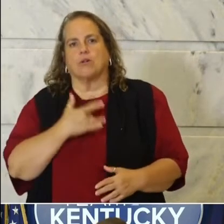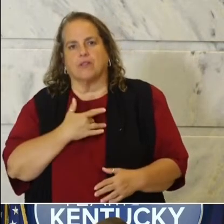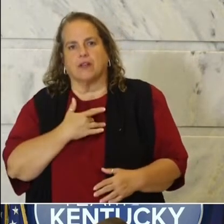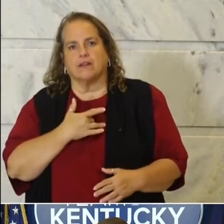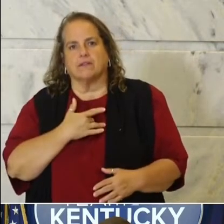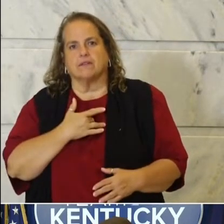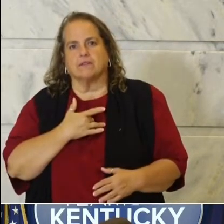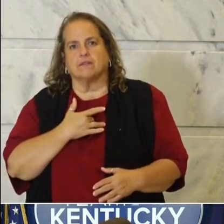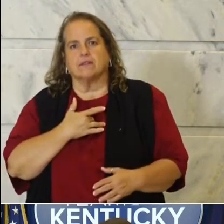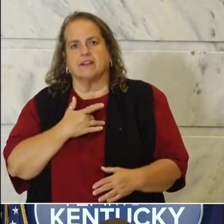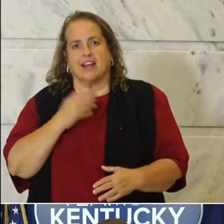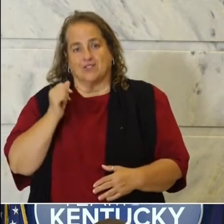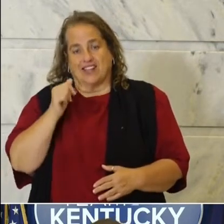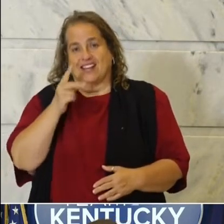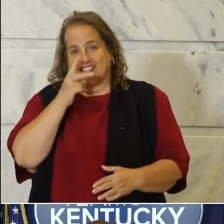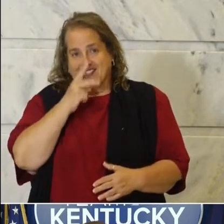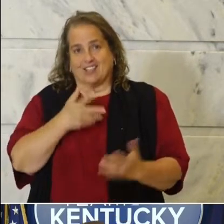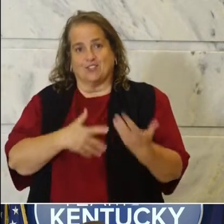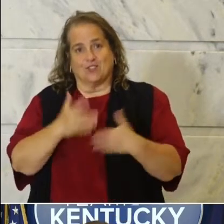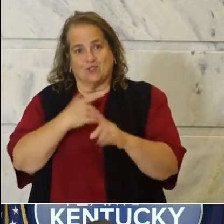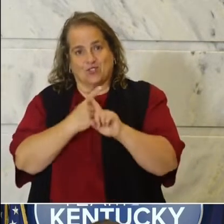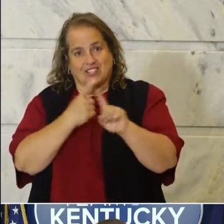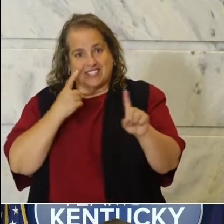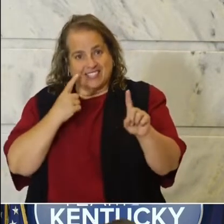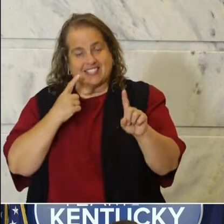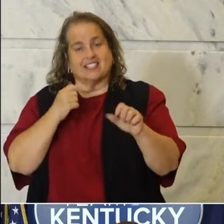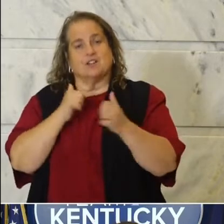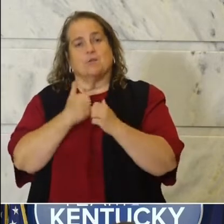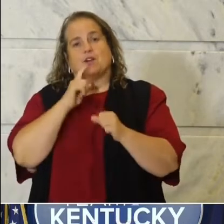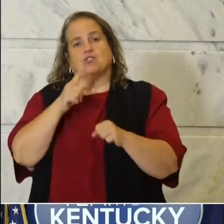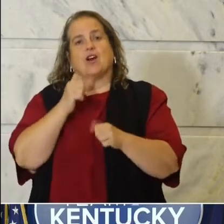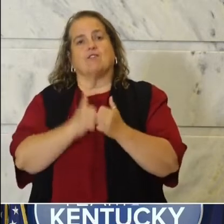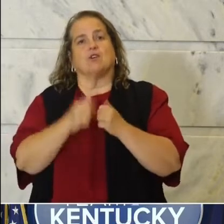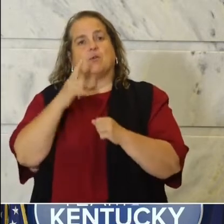the social distancing line to make sure that everybody stays that six feet away.